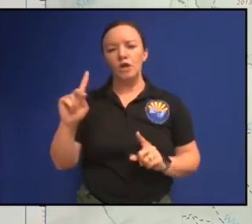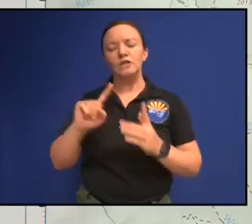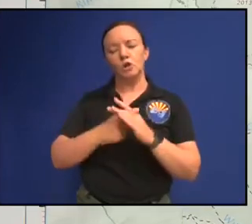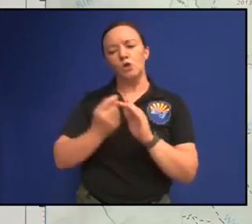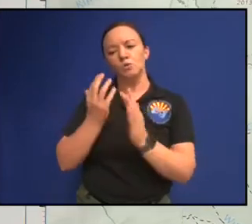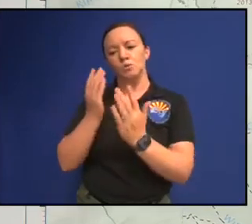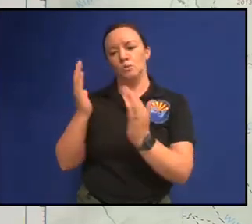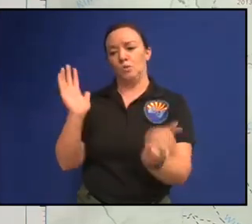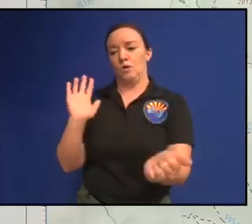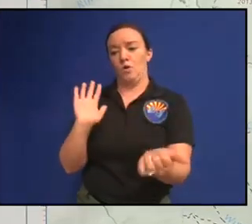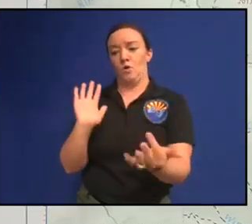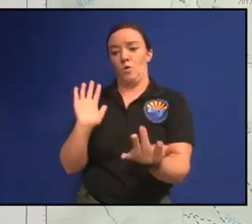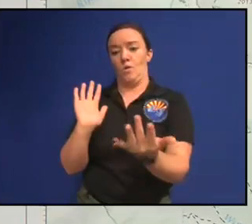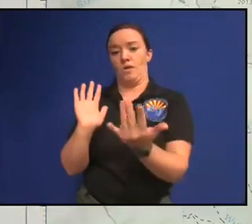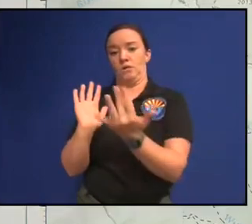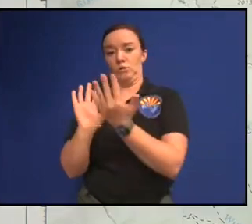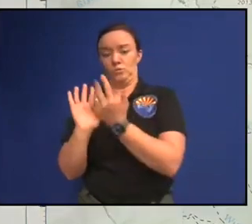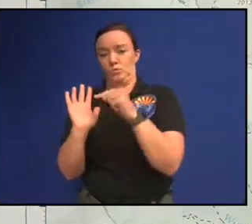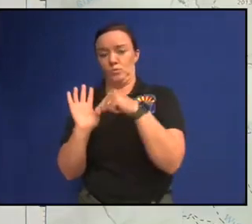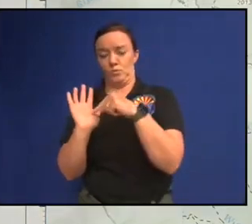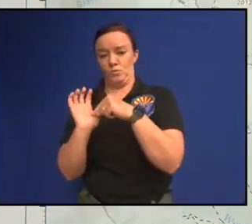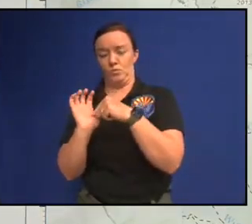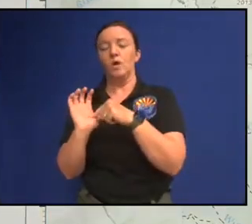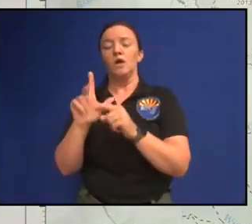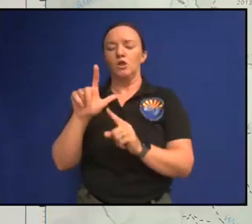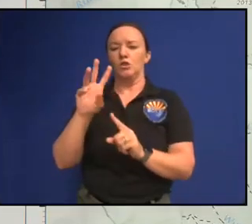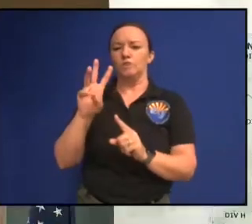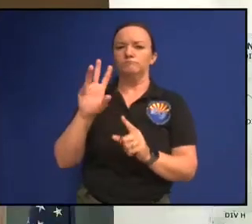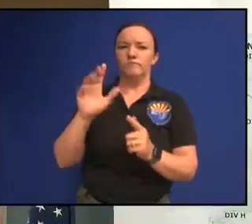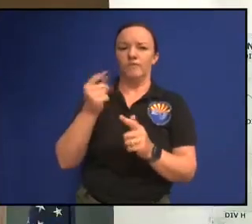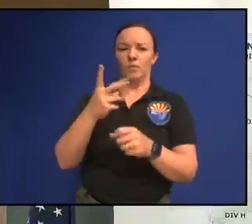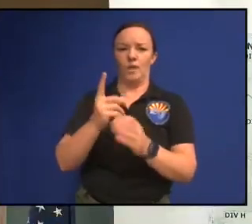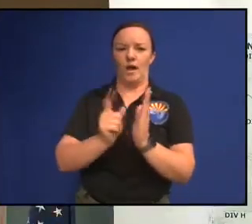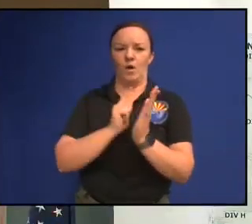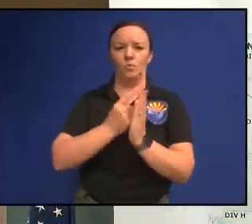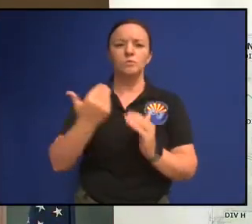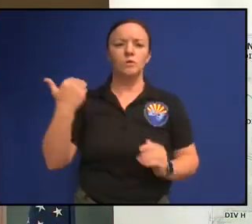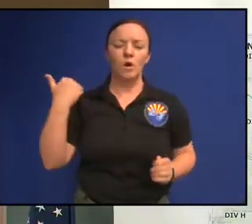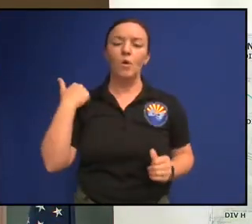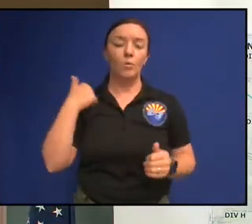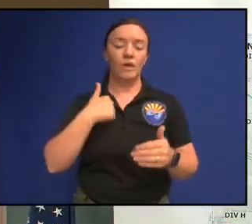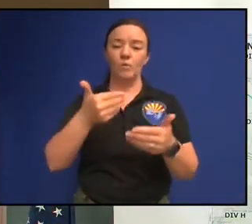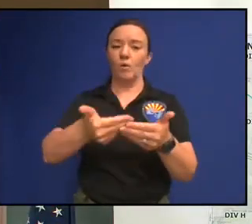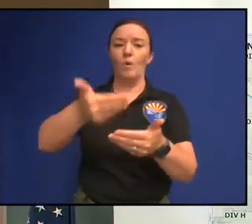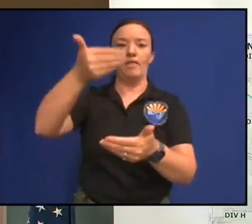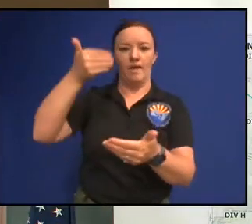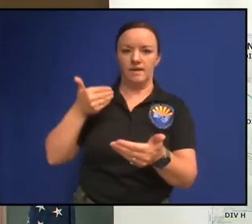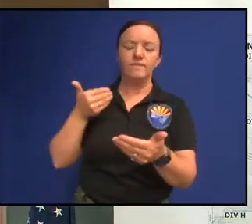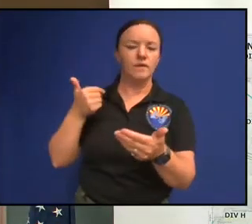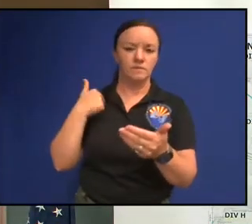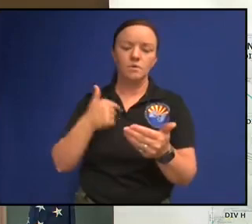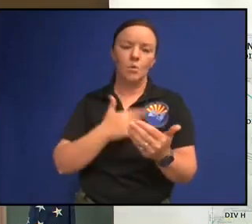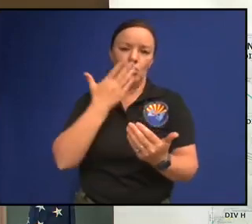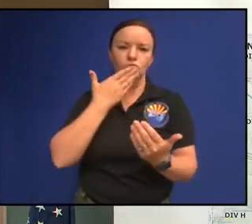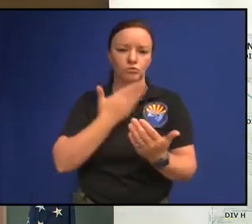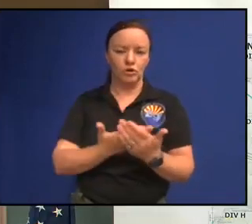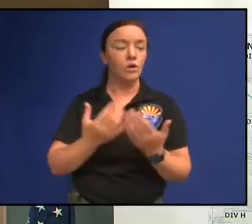SO WE WERE WELL AHEAD OF IT. EVERYTHING IS LOOKING GOOD THERE. TONIGHT AND PROBABLY TOMORROW, THIS IS GOING TO BE